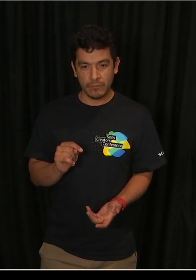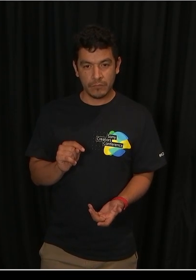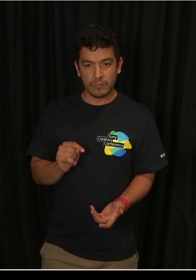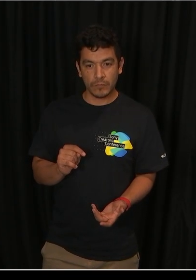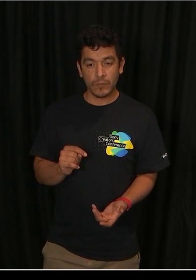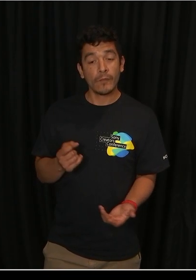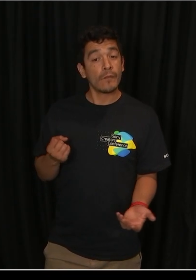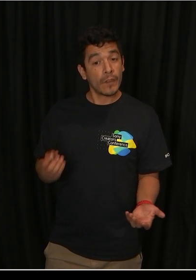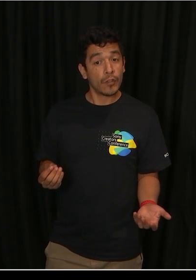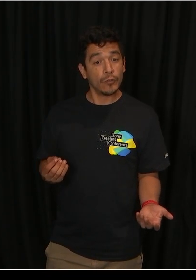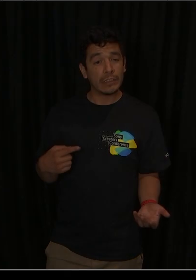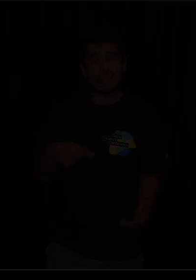So let's take a look